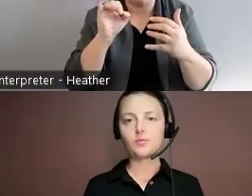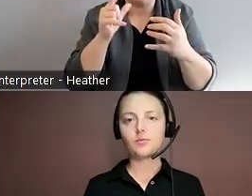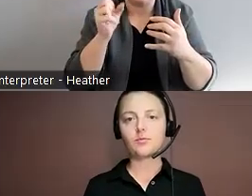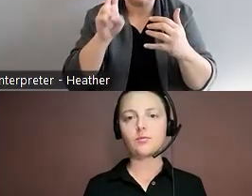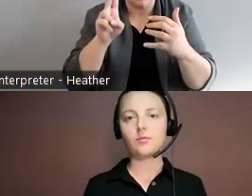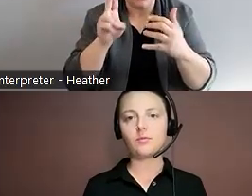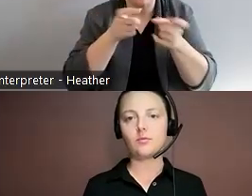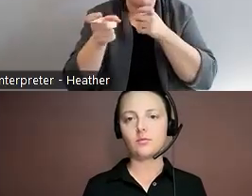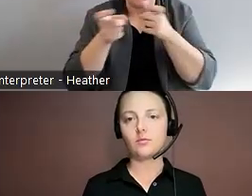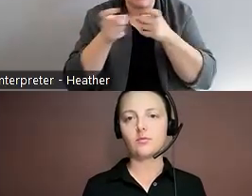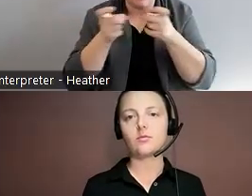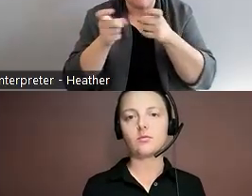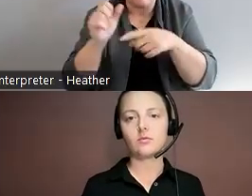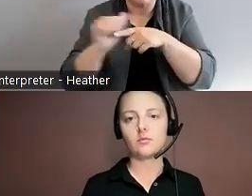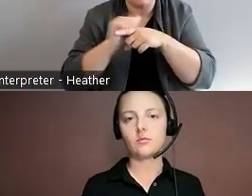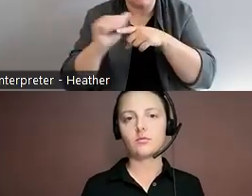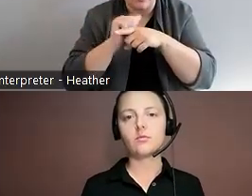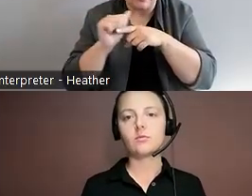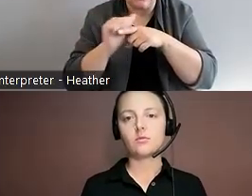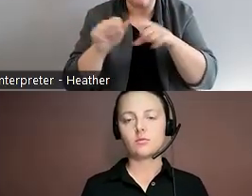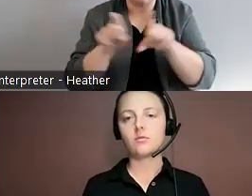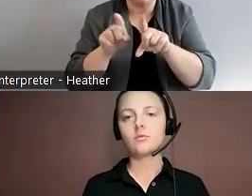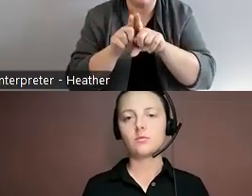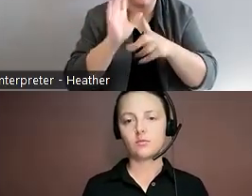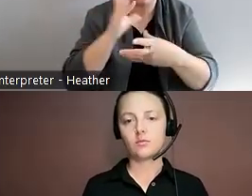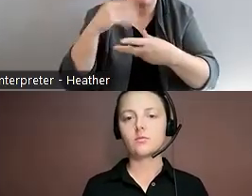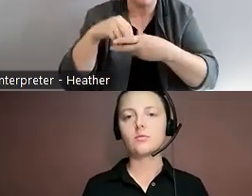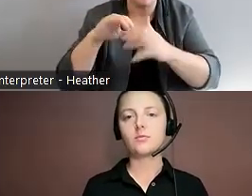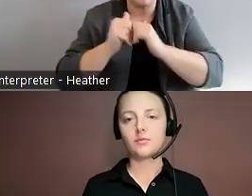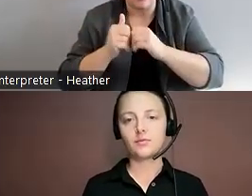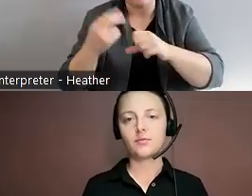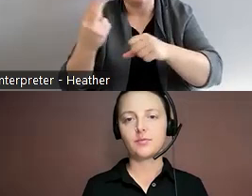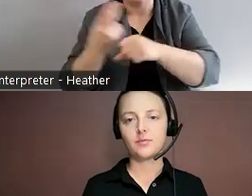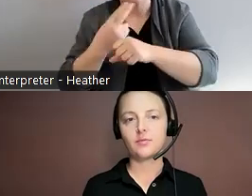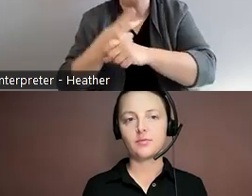management training uh included things like how to use positive reinforcement, how to do a three-step